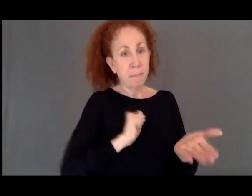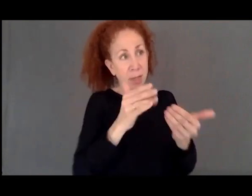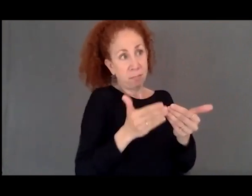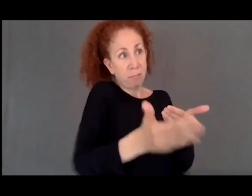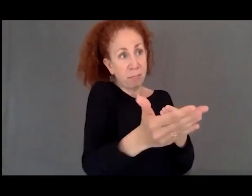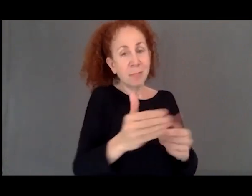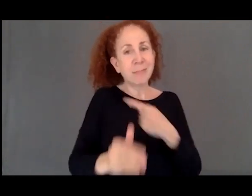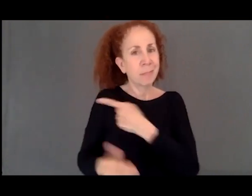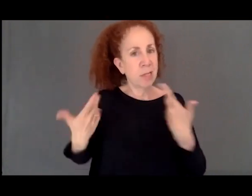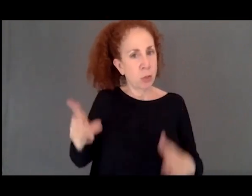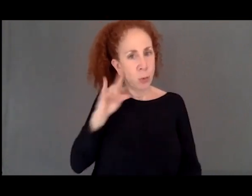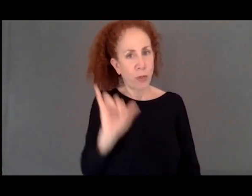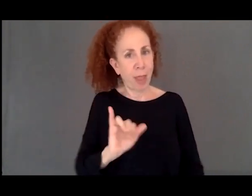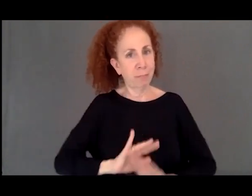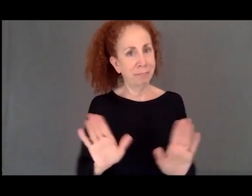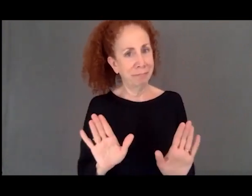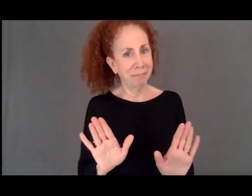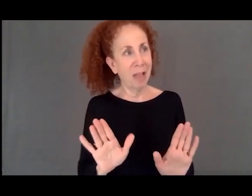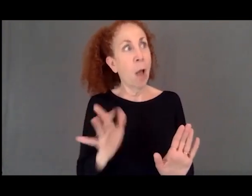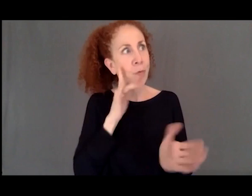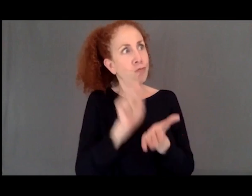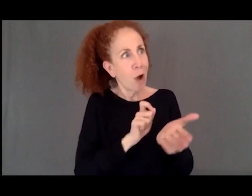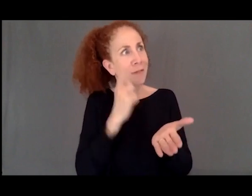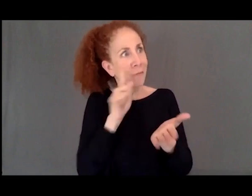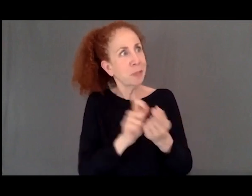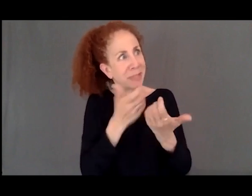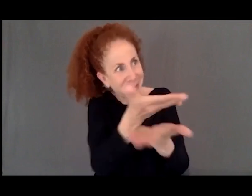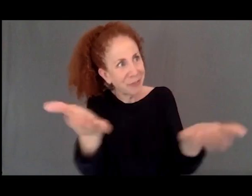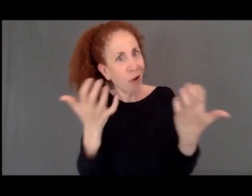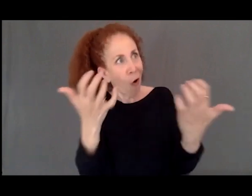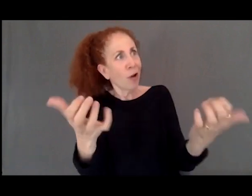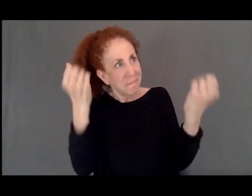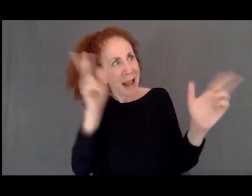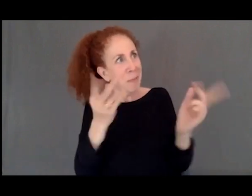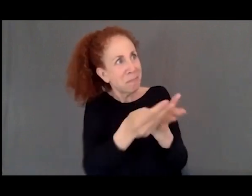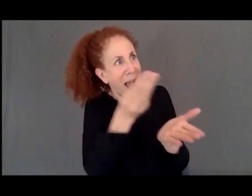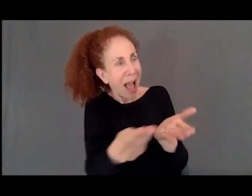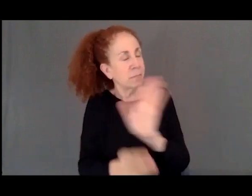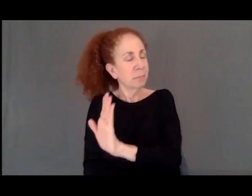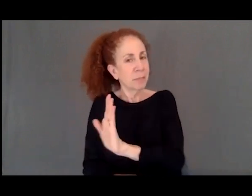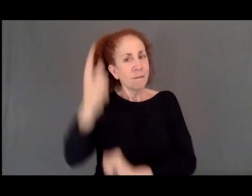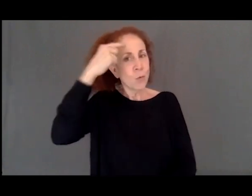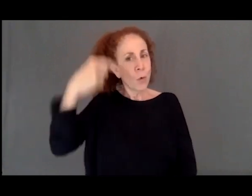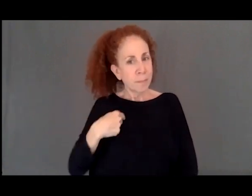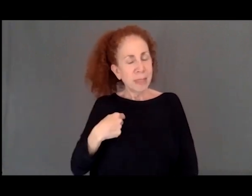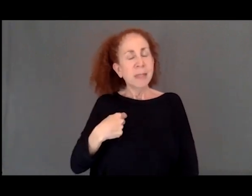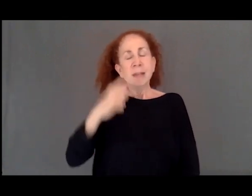is not something your agent or your editor wants to hear. They want you to write for an audience and for multitudes and all that. But for me, the big psychological artistic